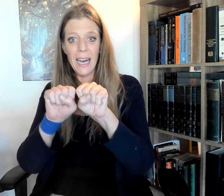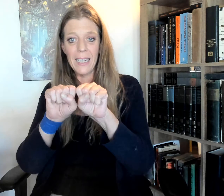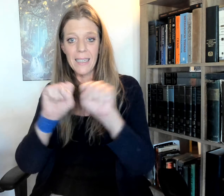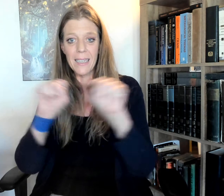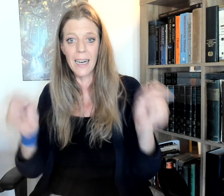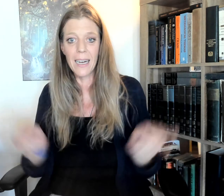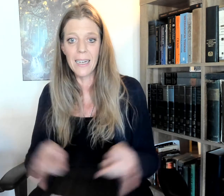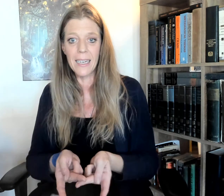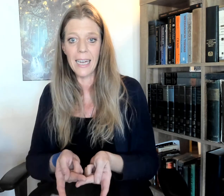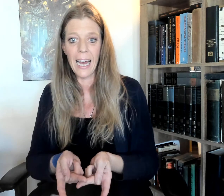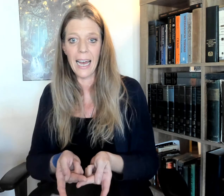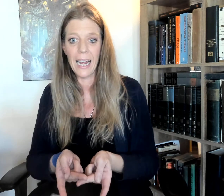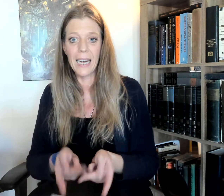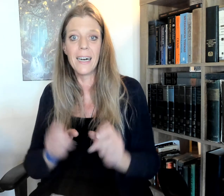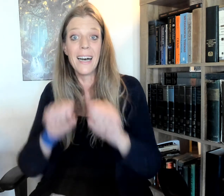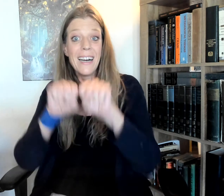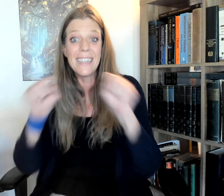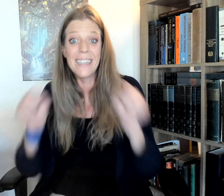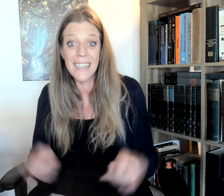S to K. SINK.